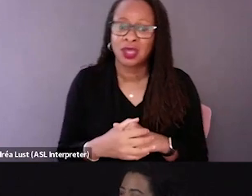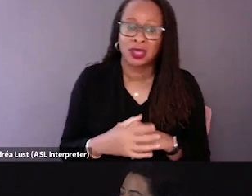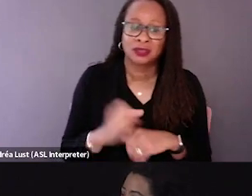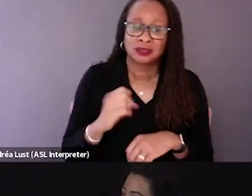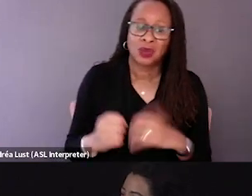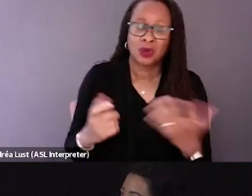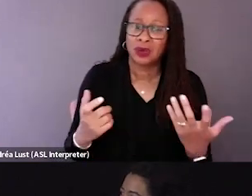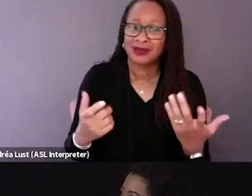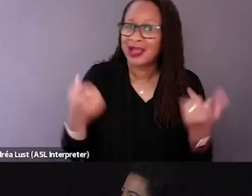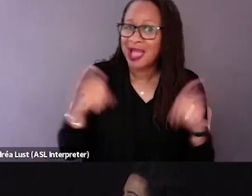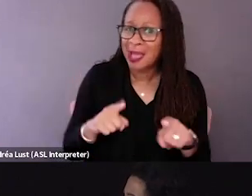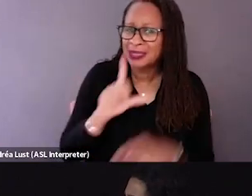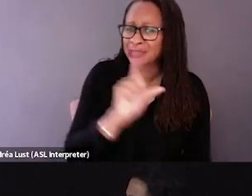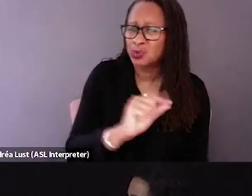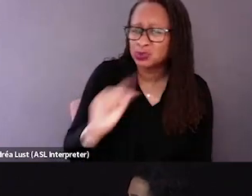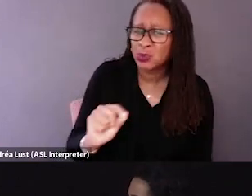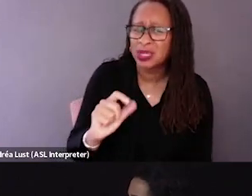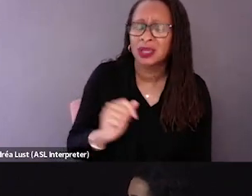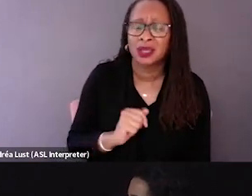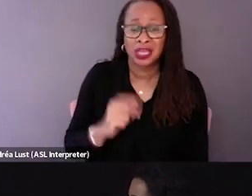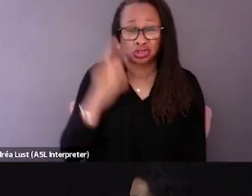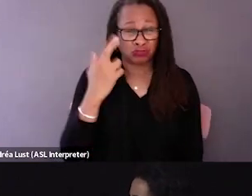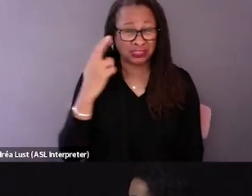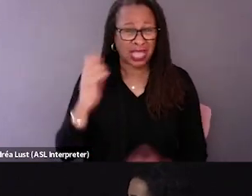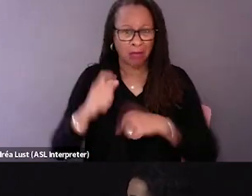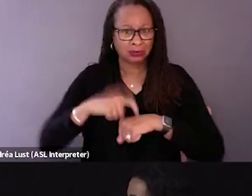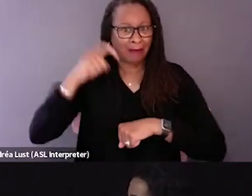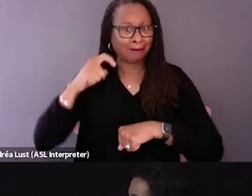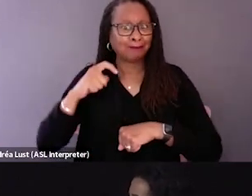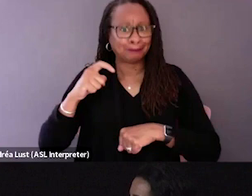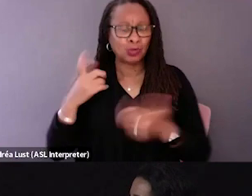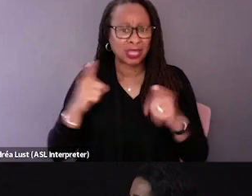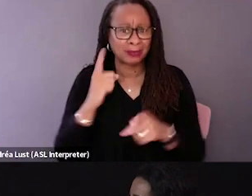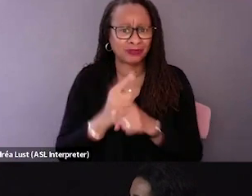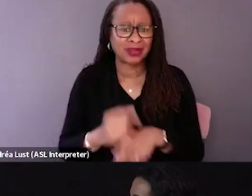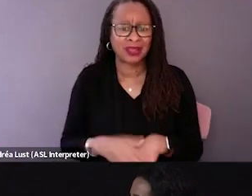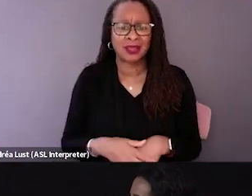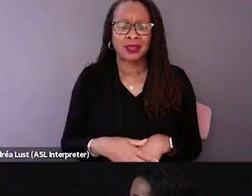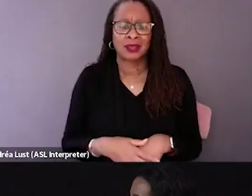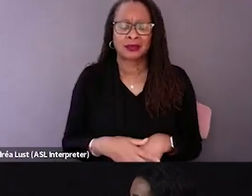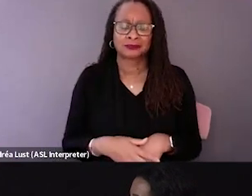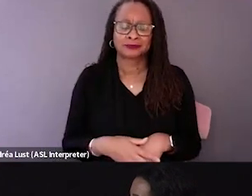Was it happening in 2020? Yeah. Did you realize how timely this was? I think you said you didn't, but. Yeah. I mean it, you know,